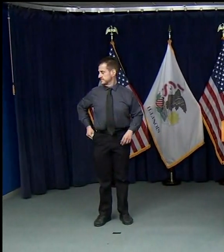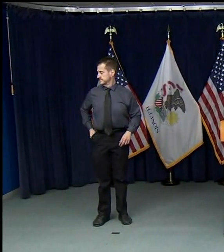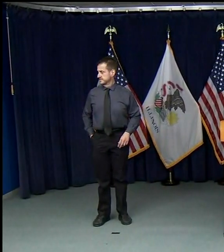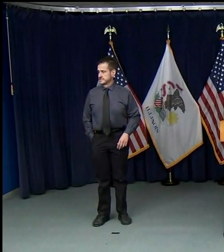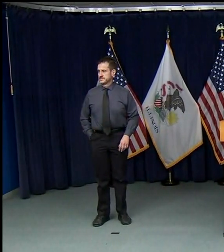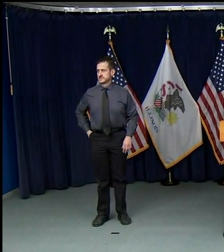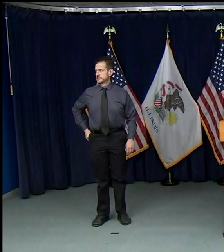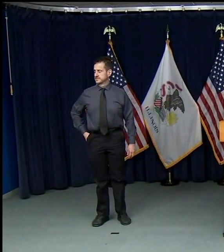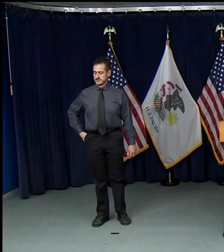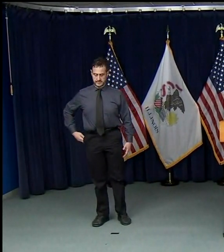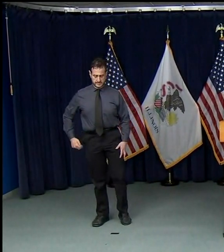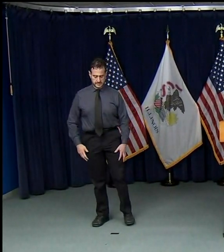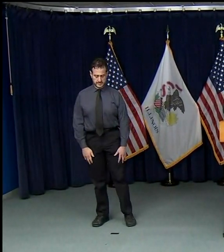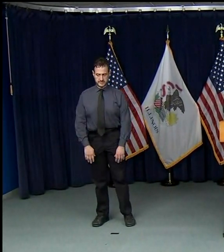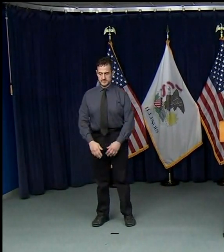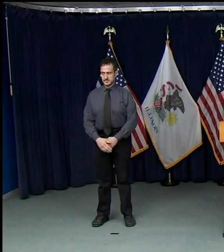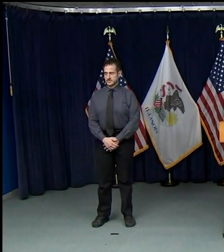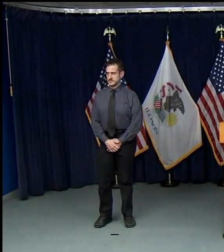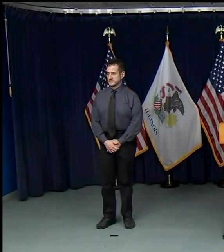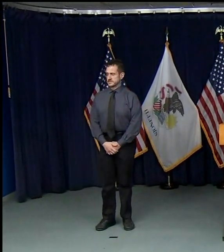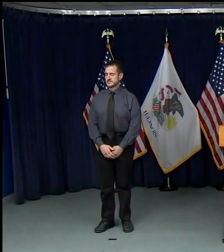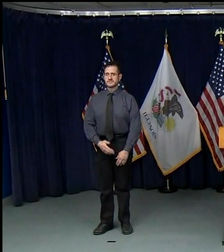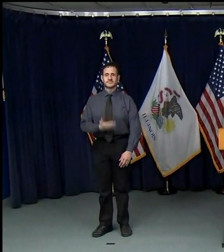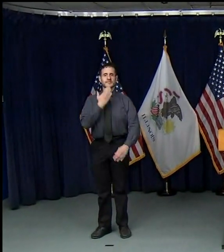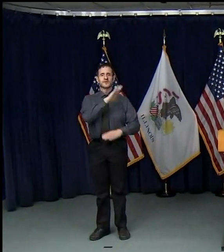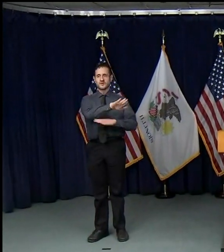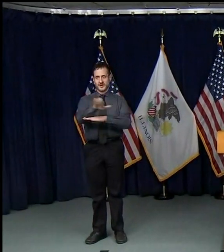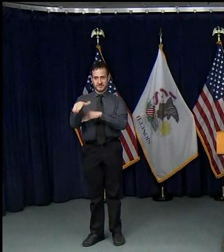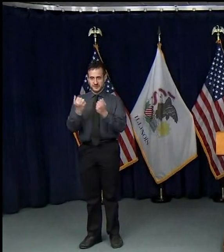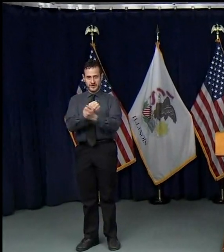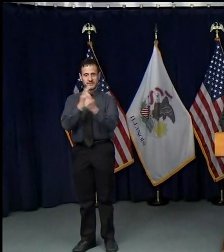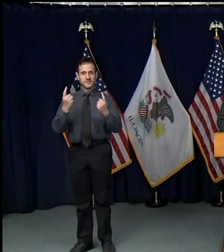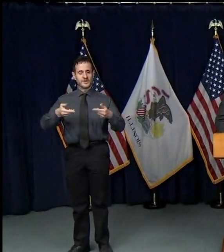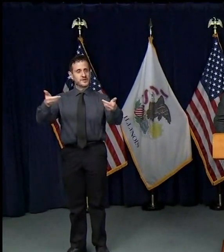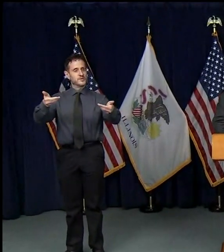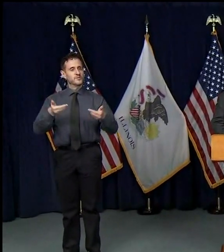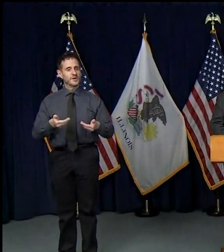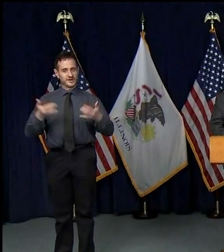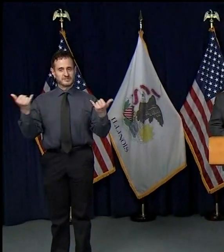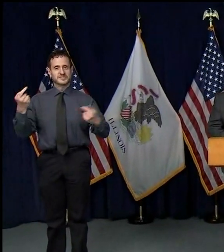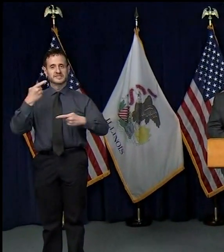GUIDELINES ON IN PERSON LEARNING TO BE EASED.